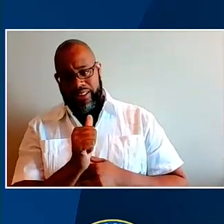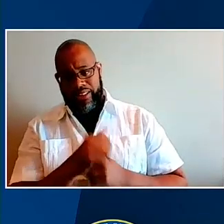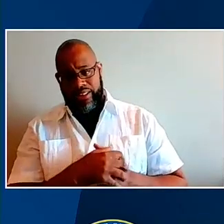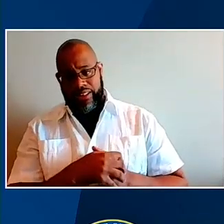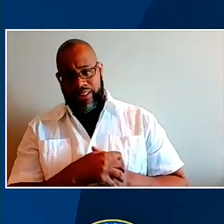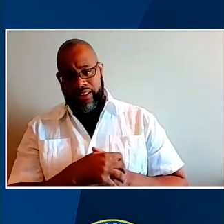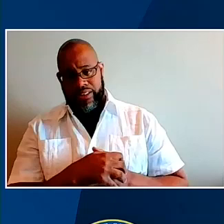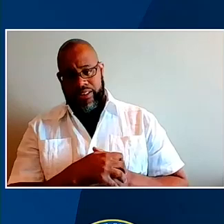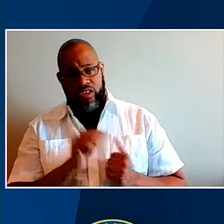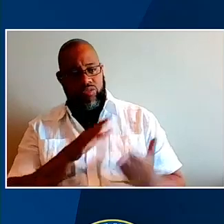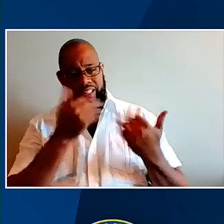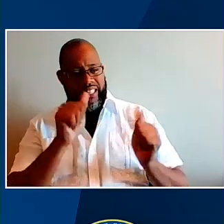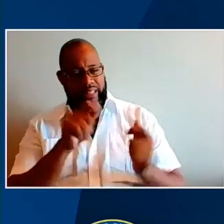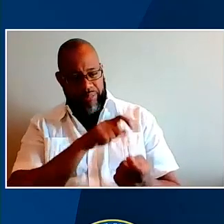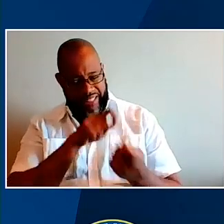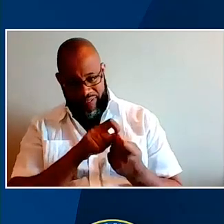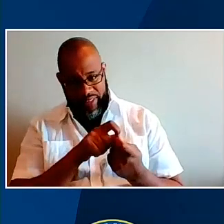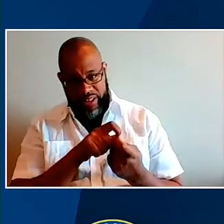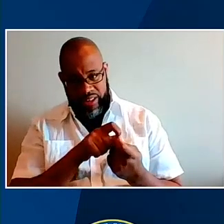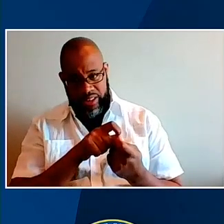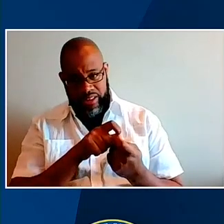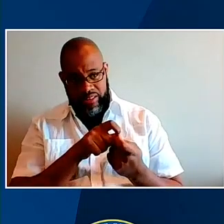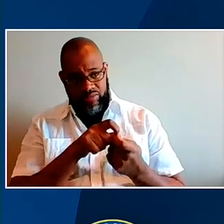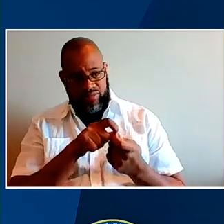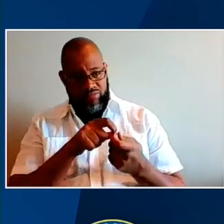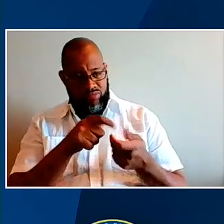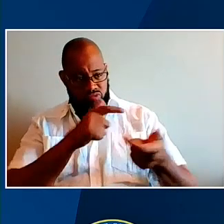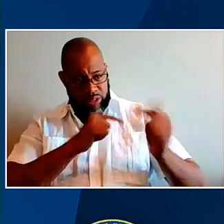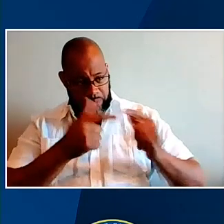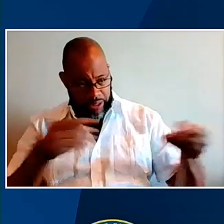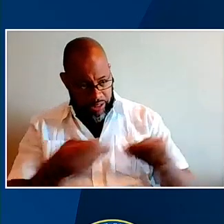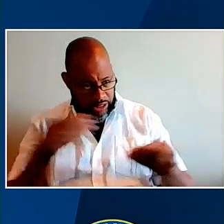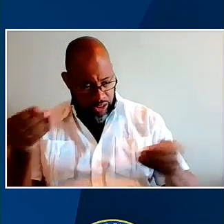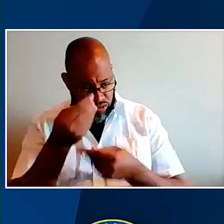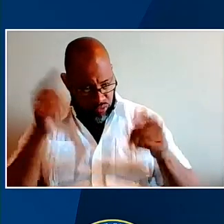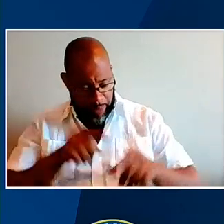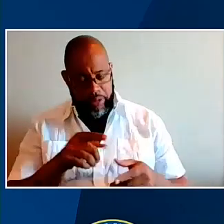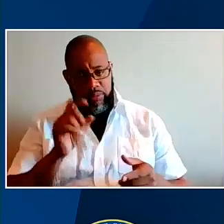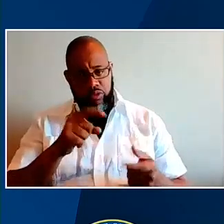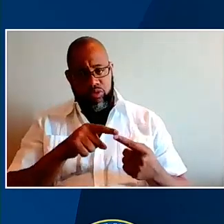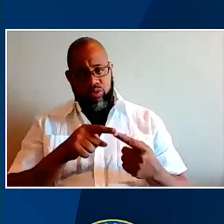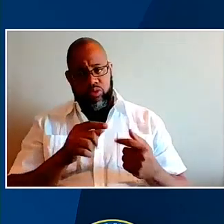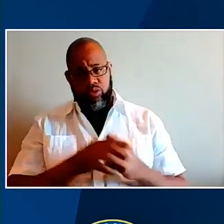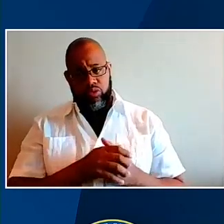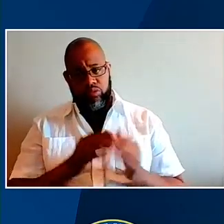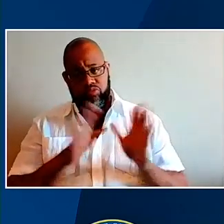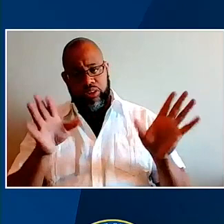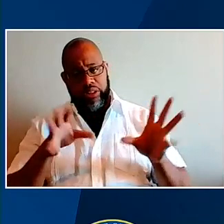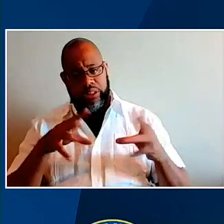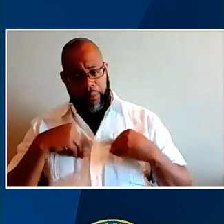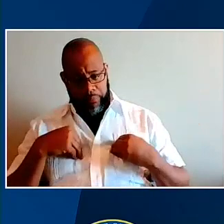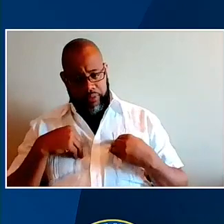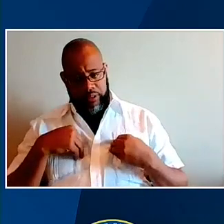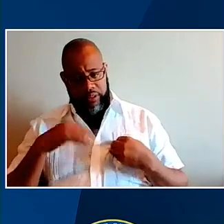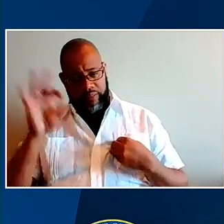address any particular reciprocity agreement. It is to address a kind of broadly acceptable, federally acceptable